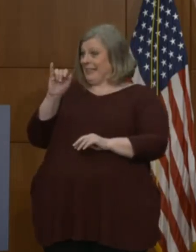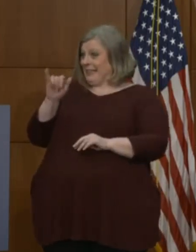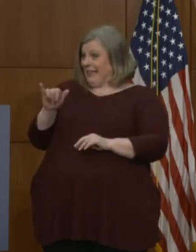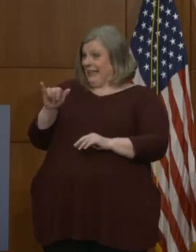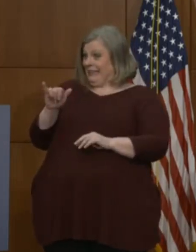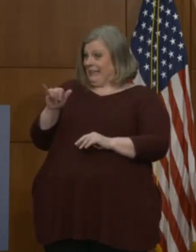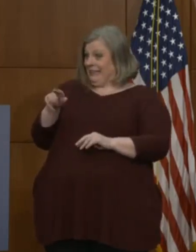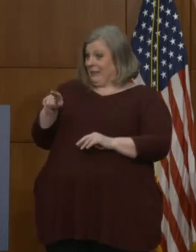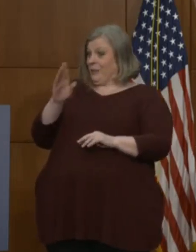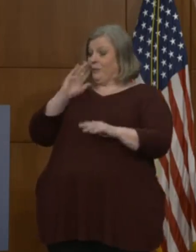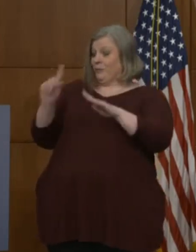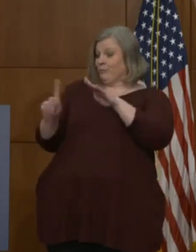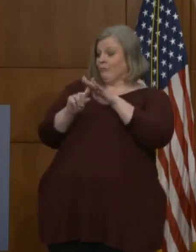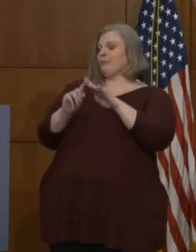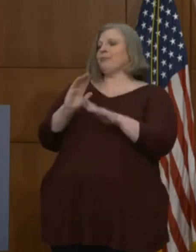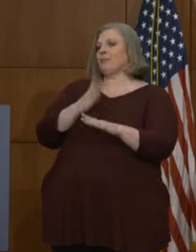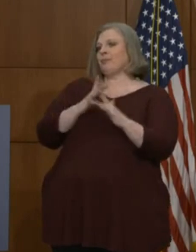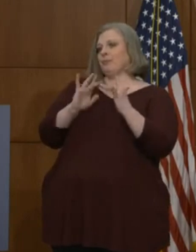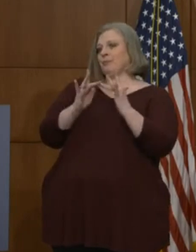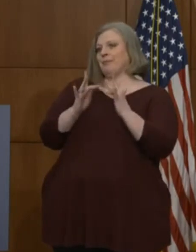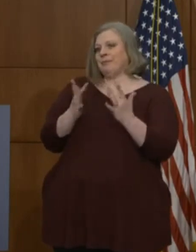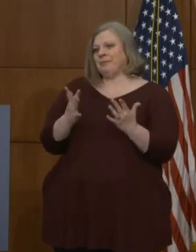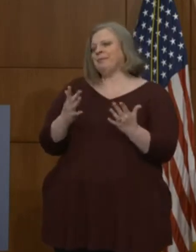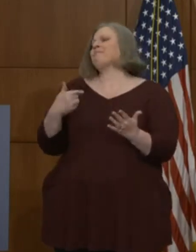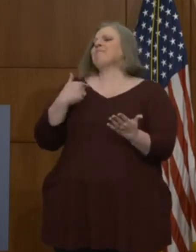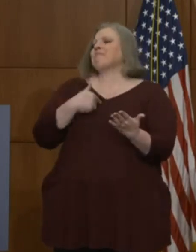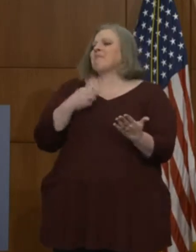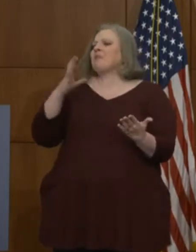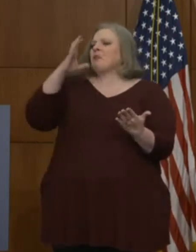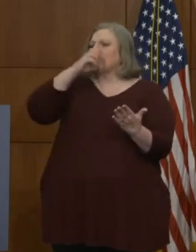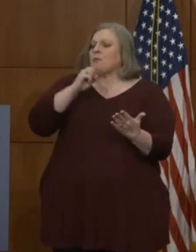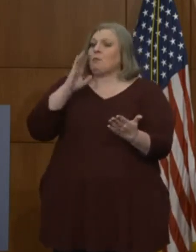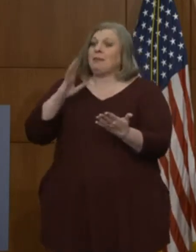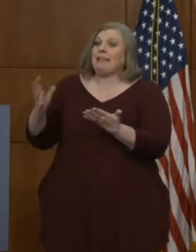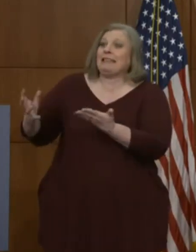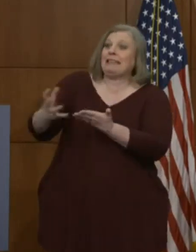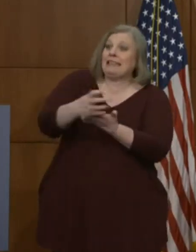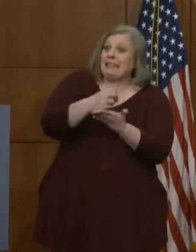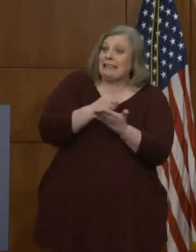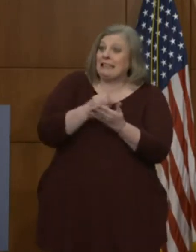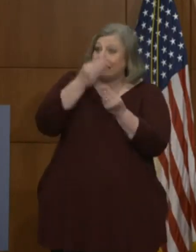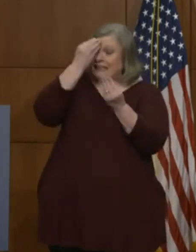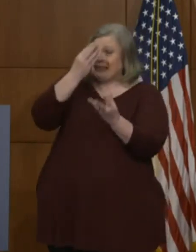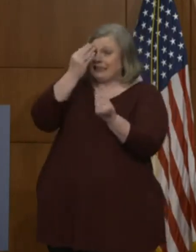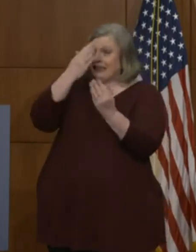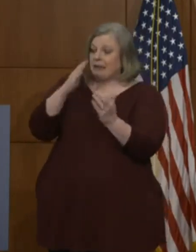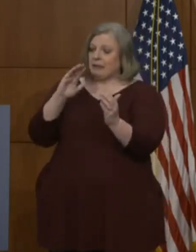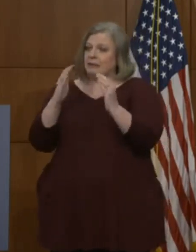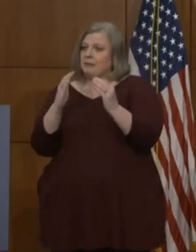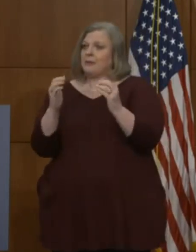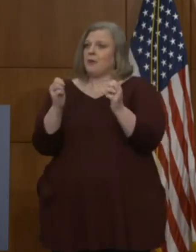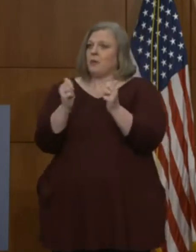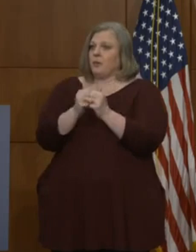OUR DASHBOARD IT WOULD BE IMPORTANT THAT WE- ARE WOULD. IMPORTANT THAT WE- ARE WOULD. COLLECT THAT DATA AND THEN THAT COLLECT THAT DATA AND THEN THAT IT AGAINST A CASE DEFINITION